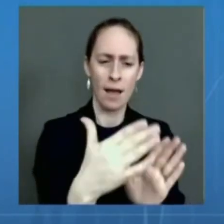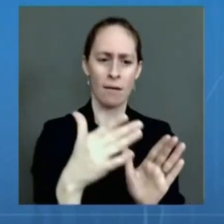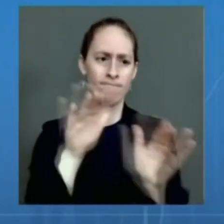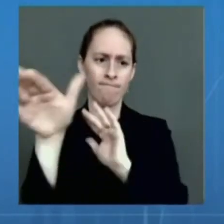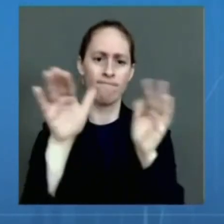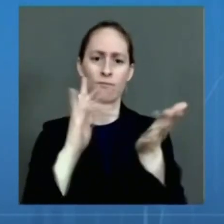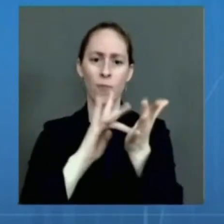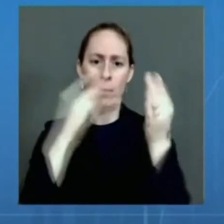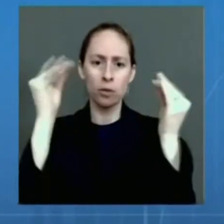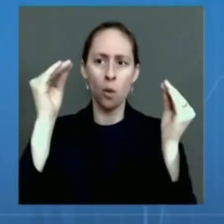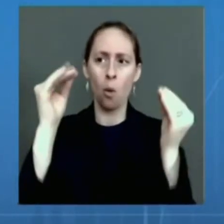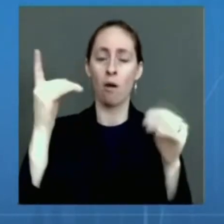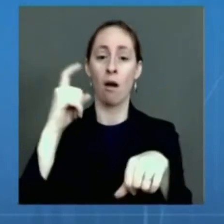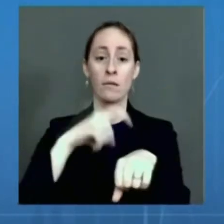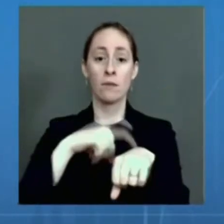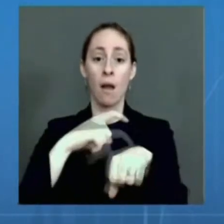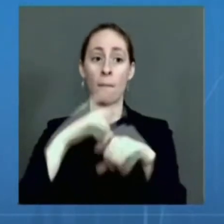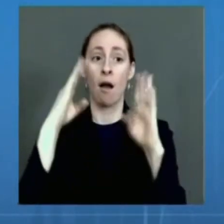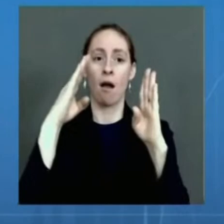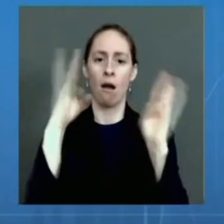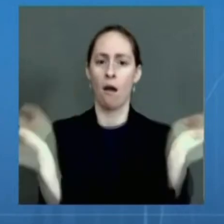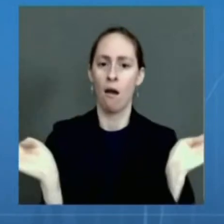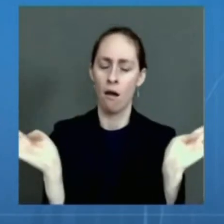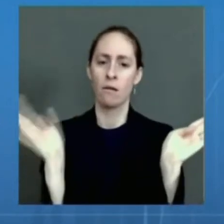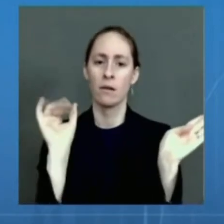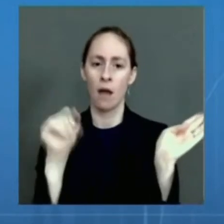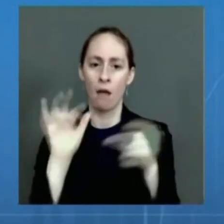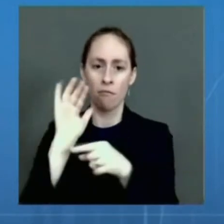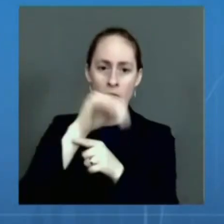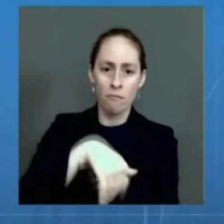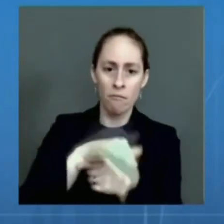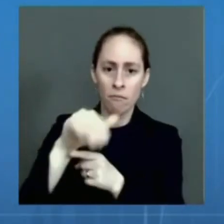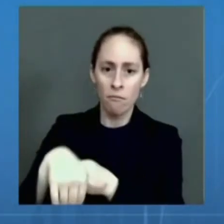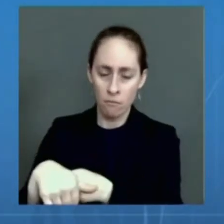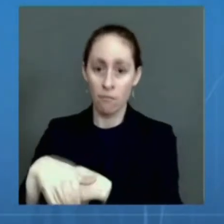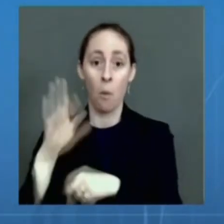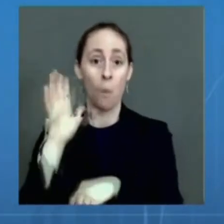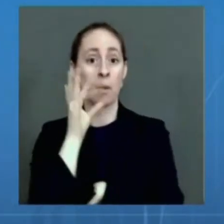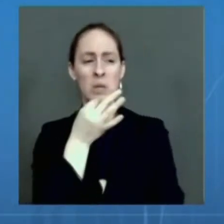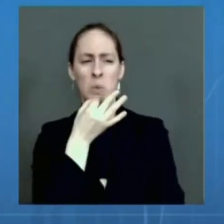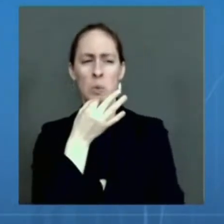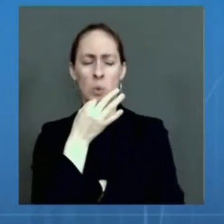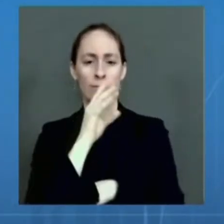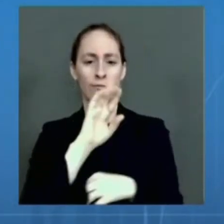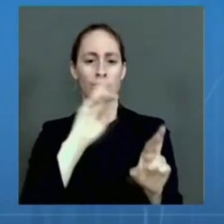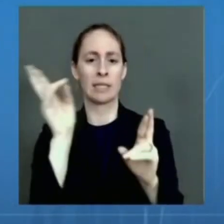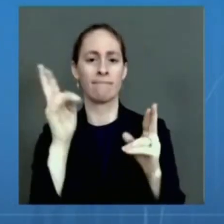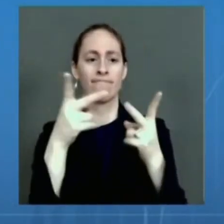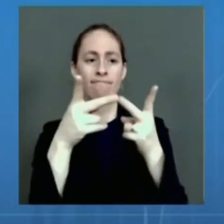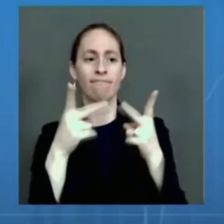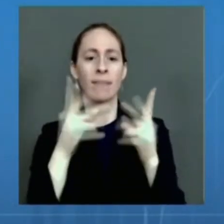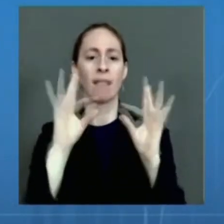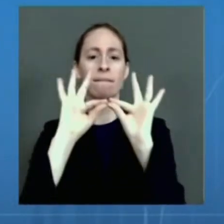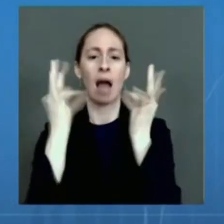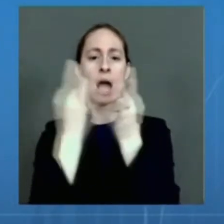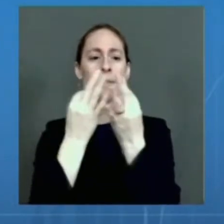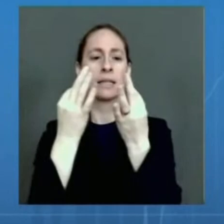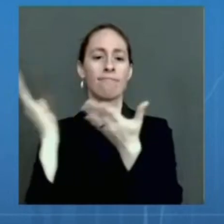PHARMACIES ARE EXPANDING APPOINTMENTS AND HOURS AND WALK IN AVAILABILITY.